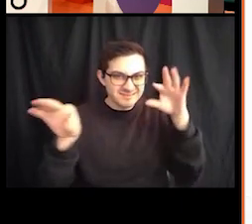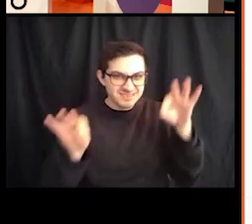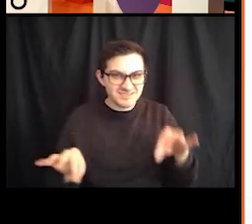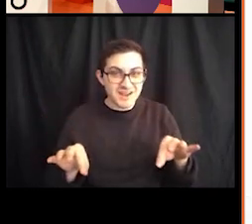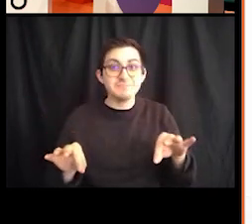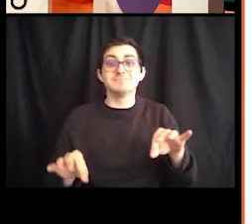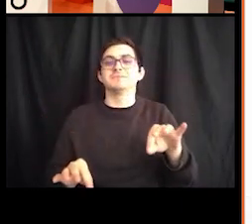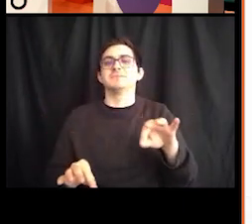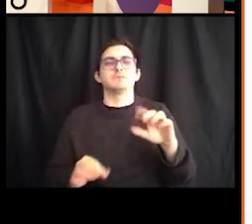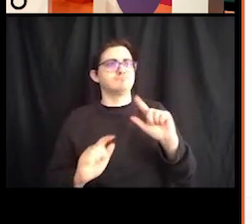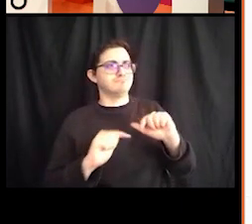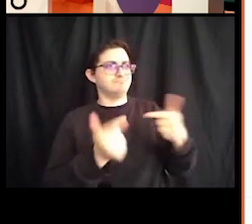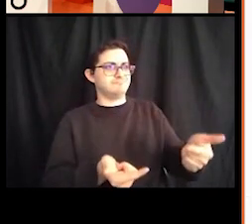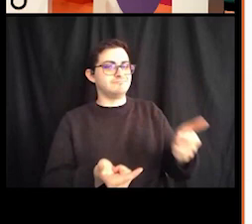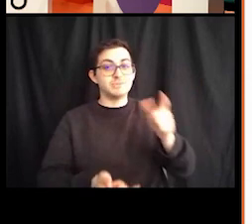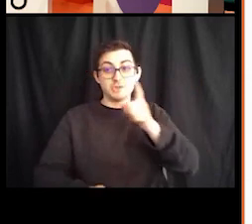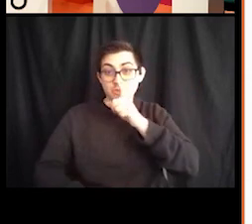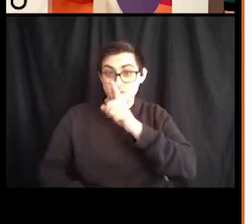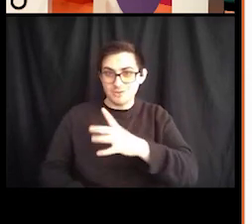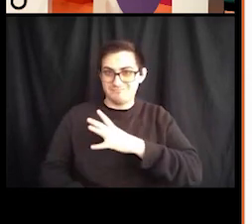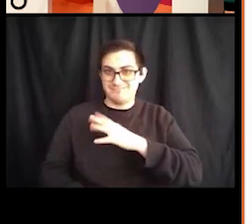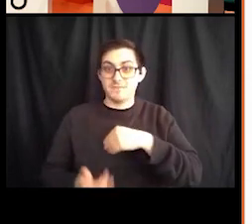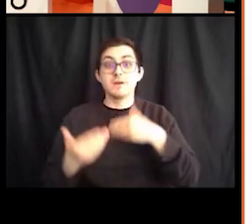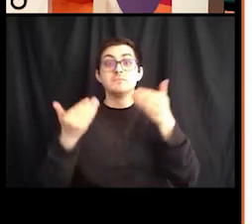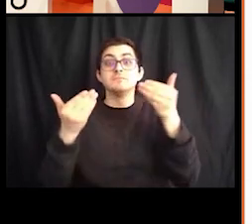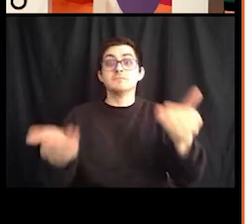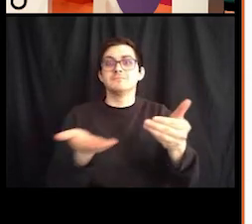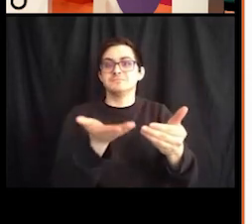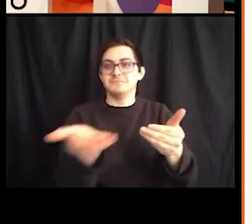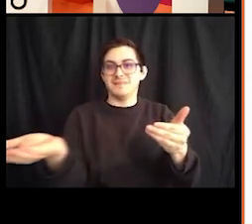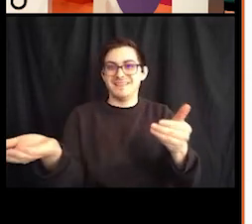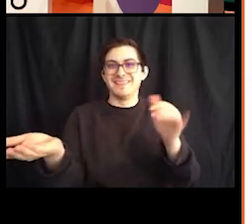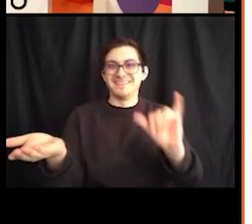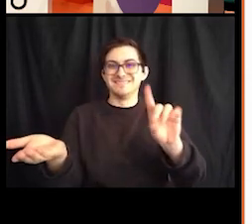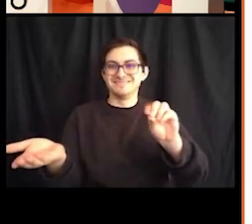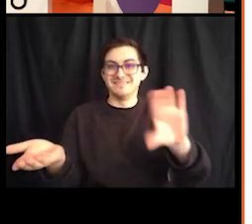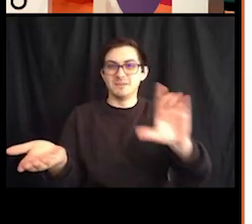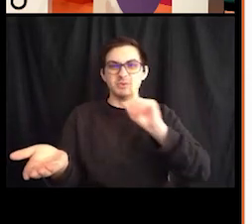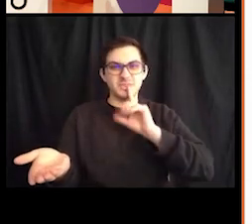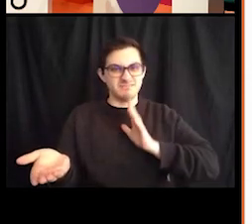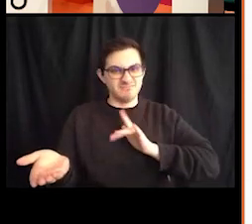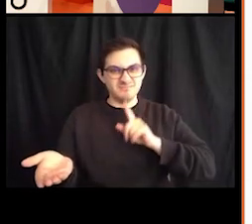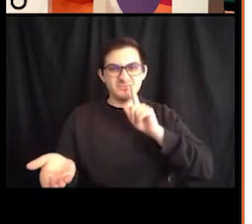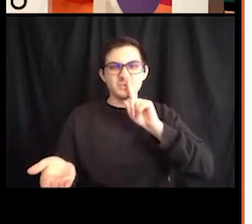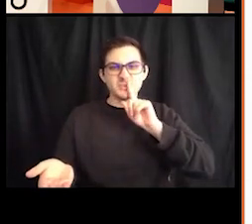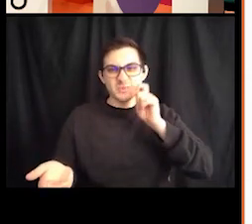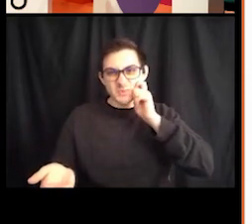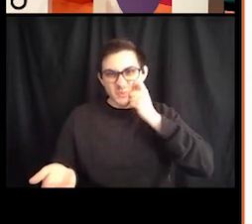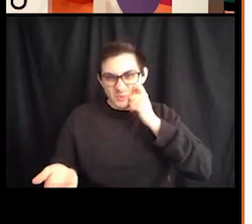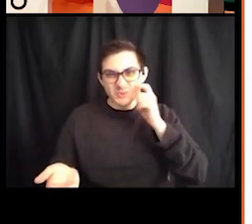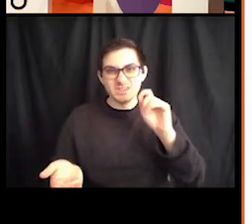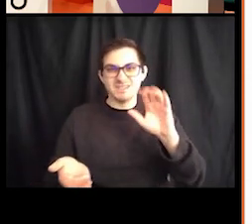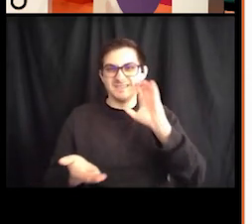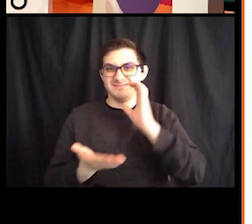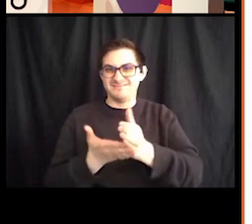I'm going to show you some pretty rad icons. So we've got icons and of course stickies here, or stickers.